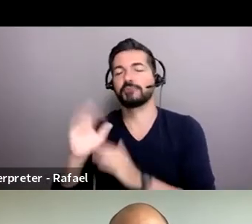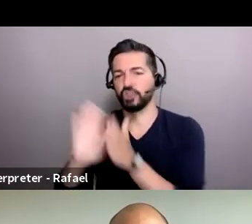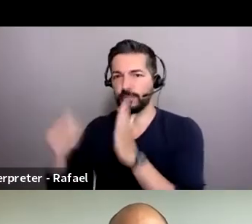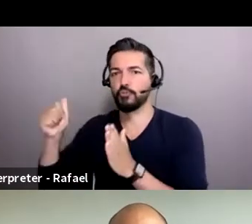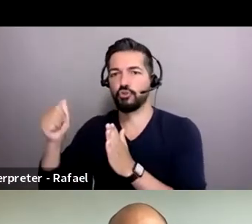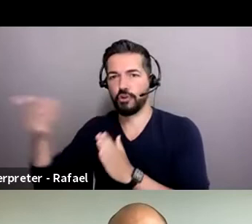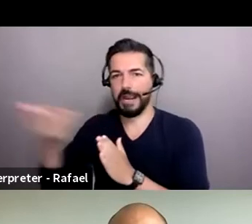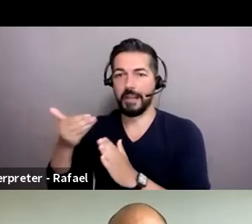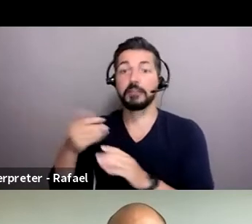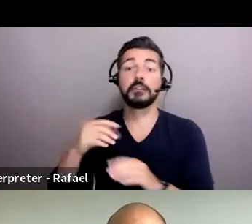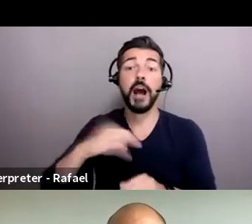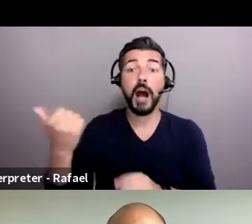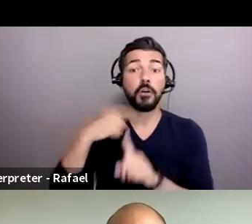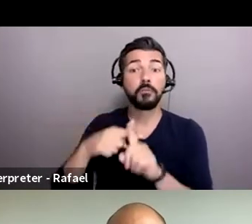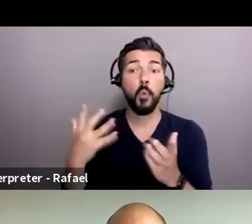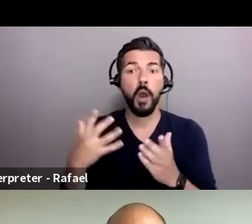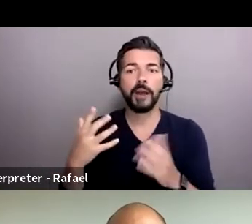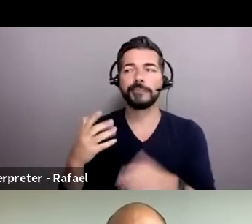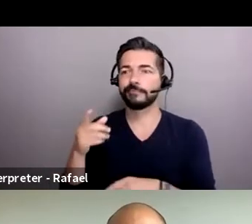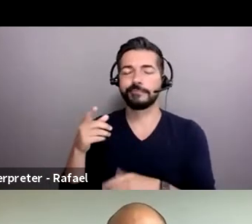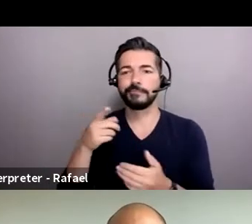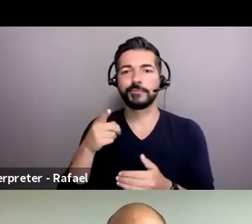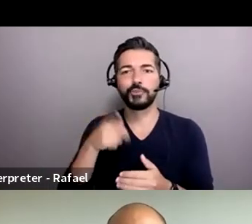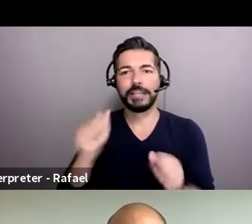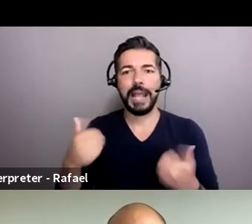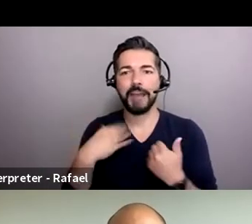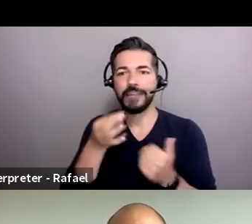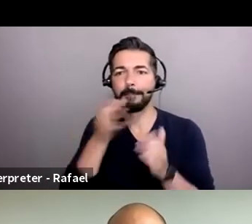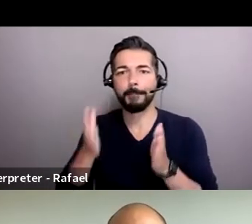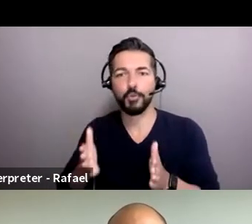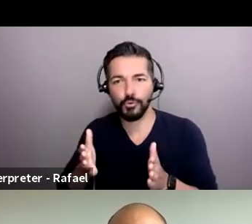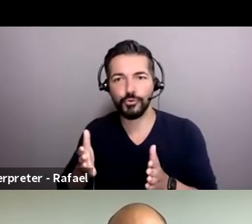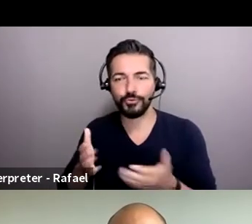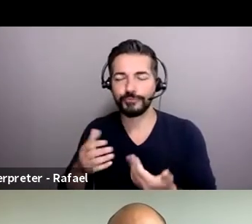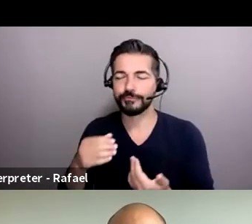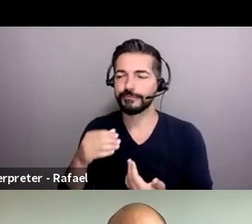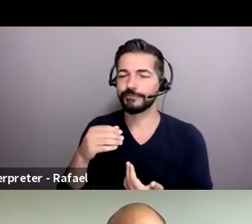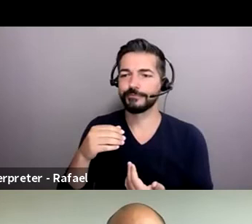is certainly to have an expert voice that that like the consultant